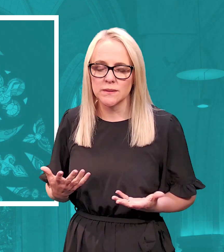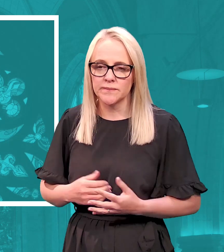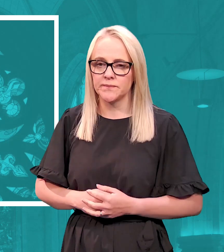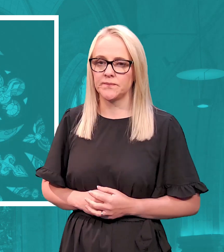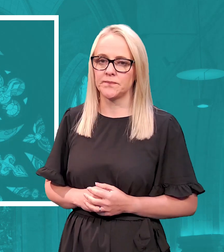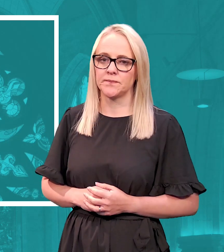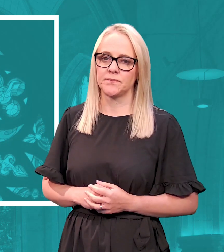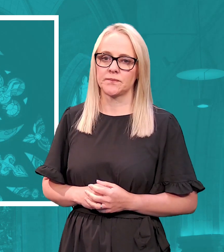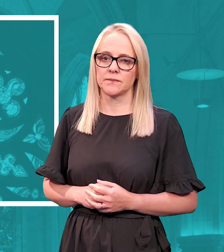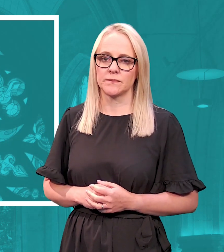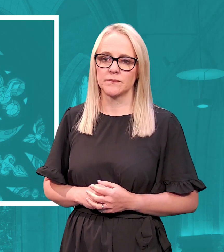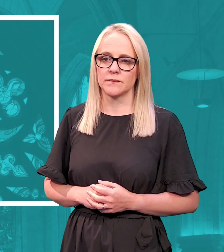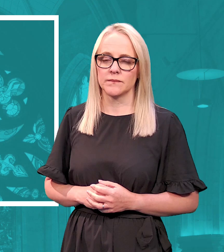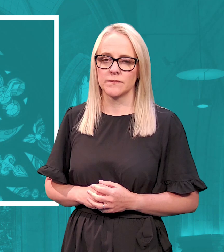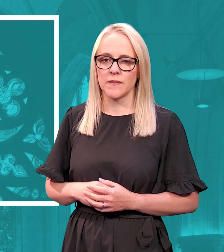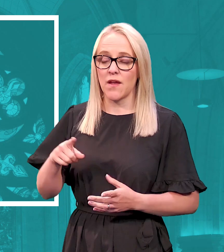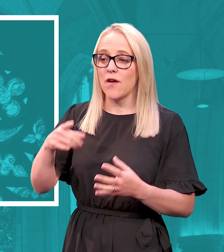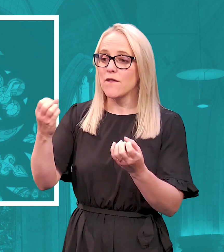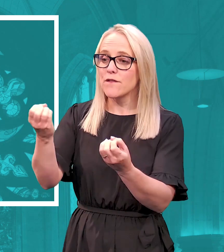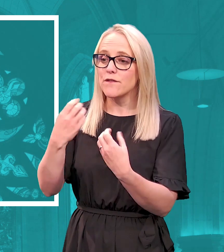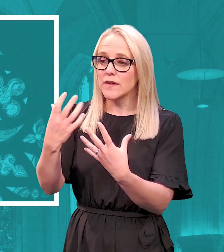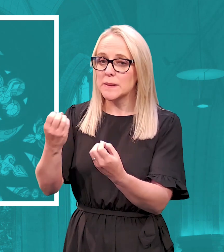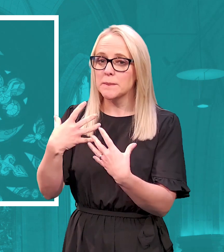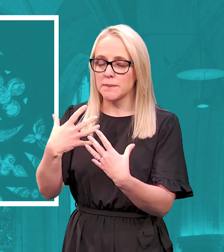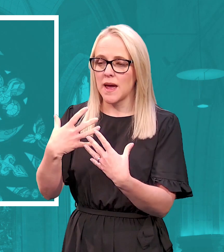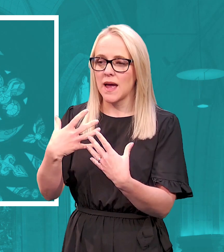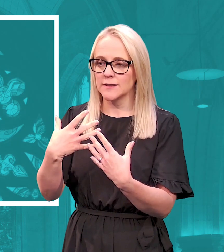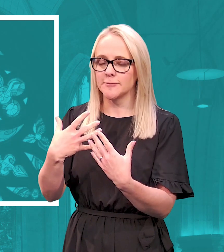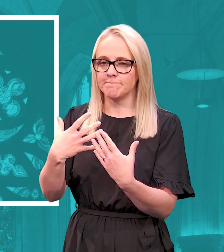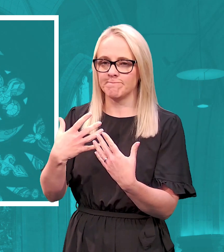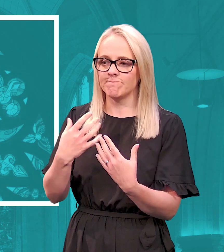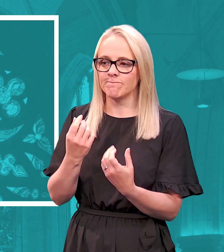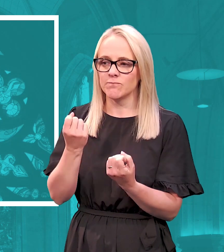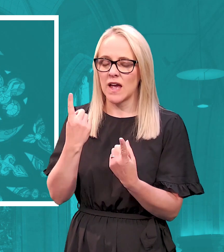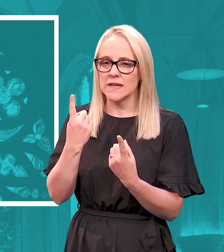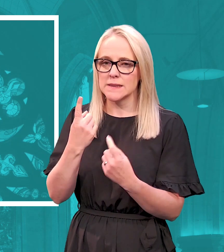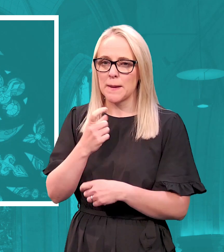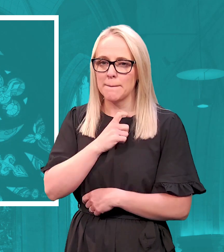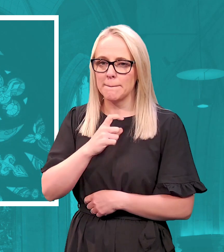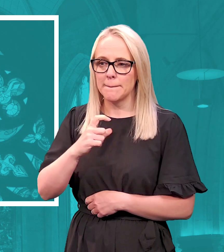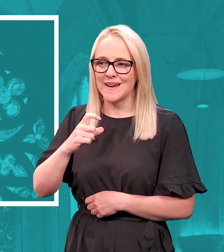Some of the feedback we received indicated that ministers were reluctant to ask more of their folk